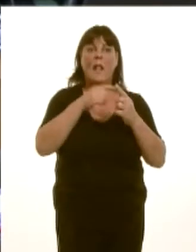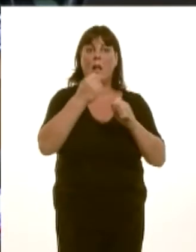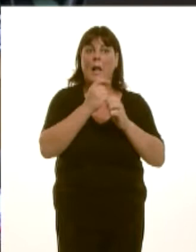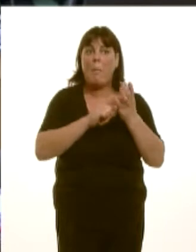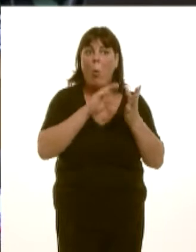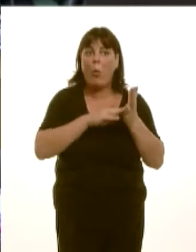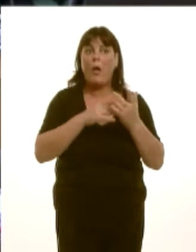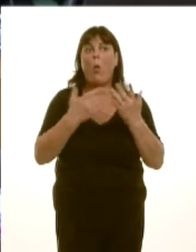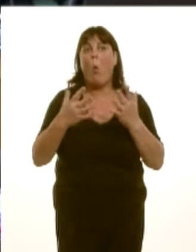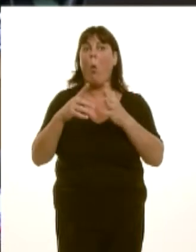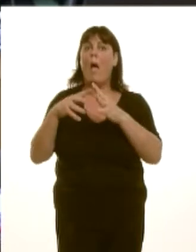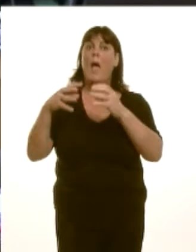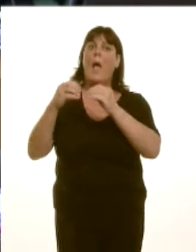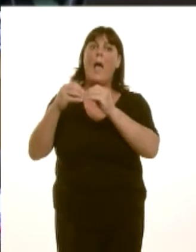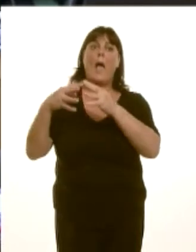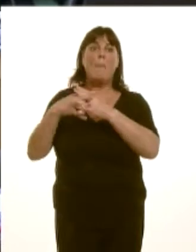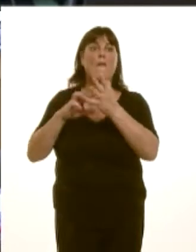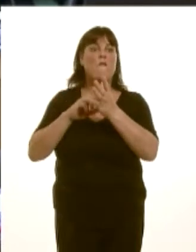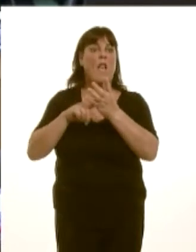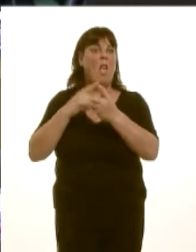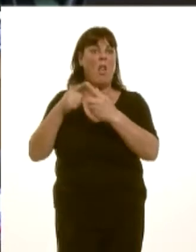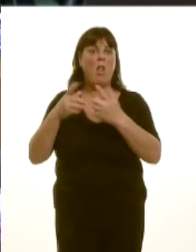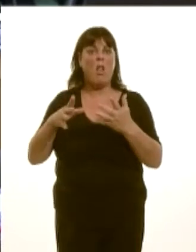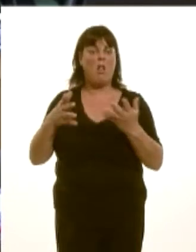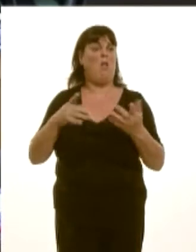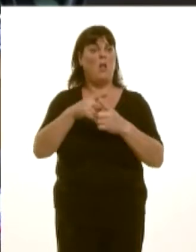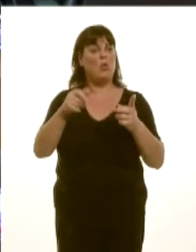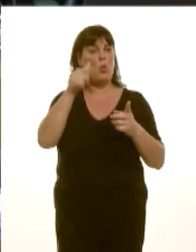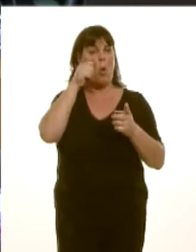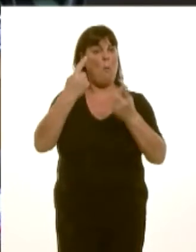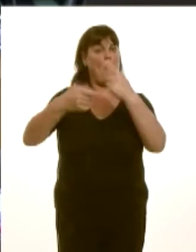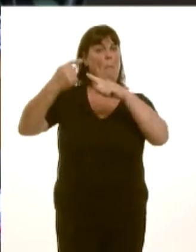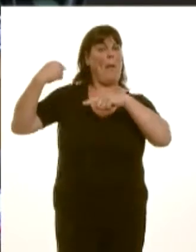Many Members who have been here since 1999 will remember that it was almost impossible